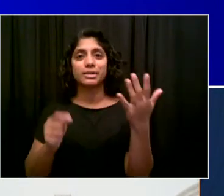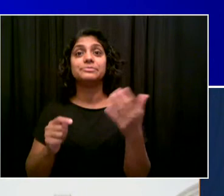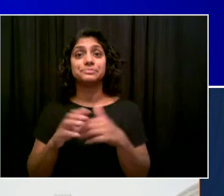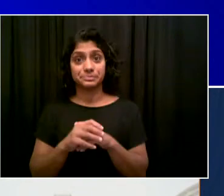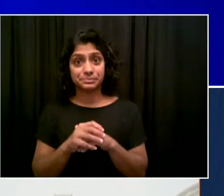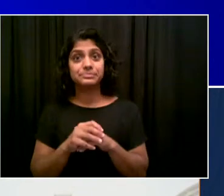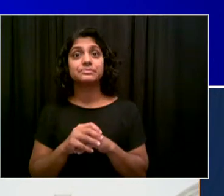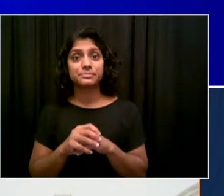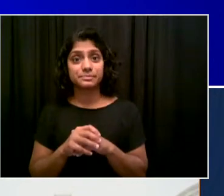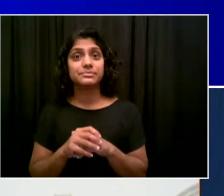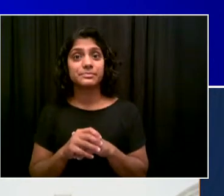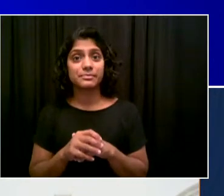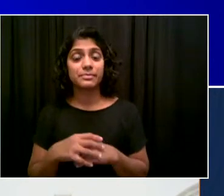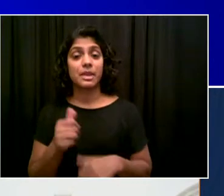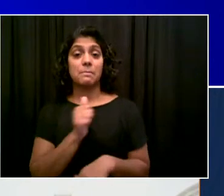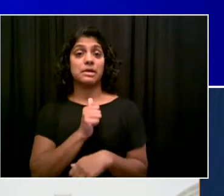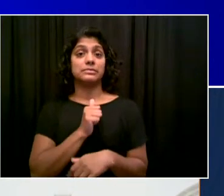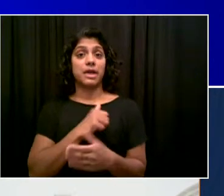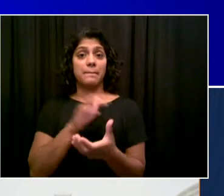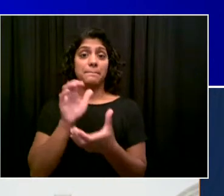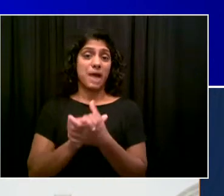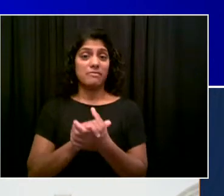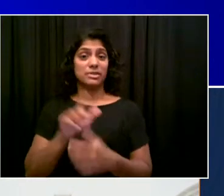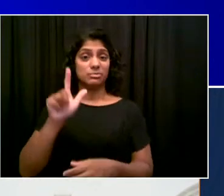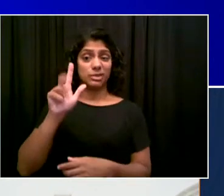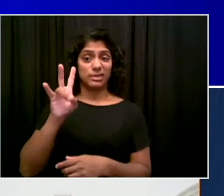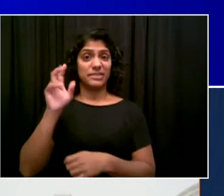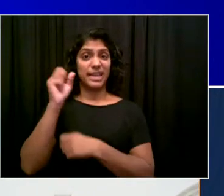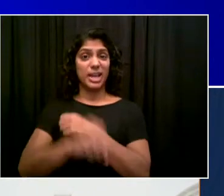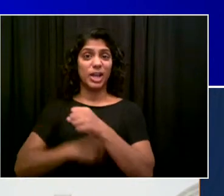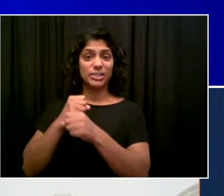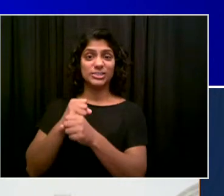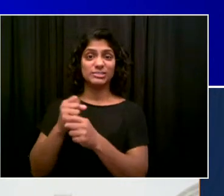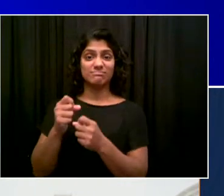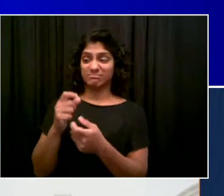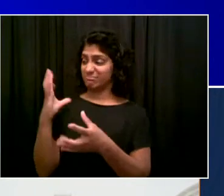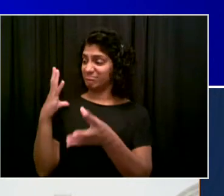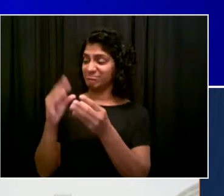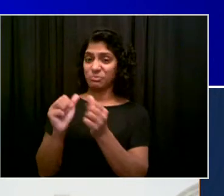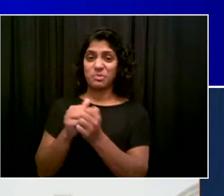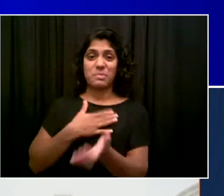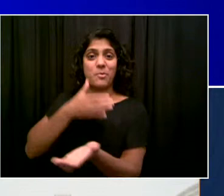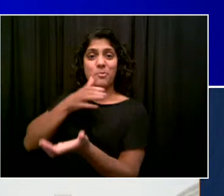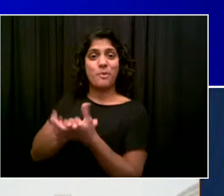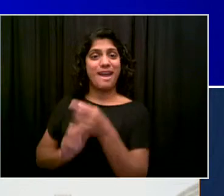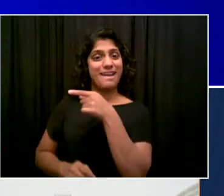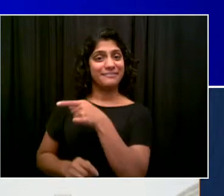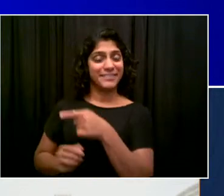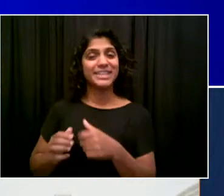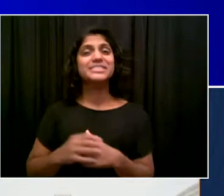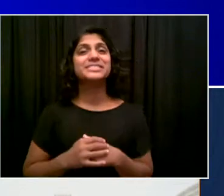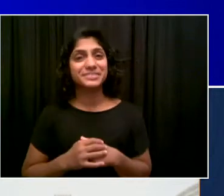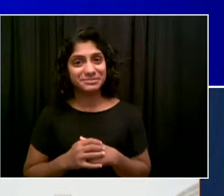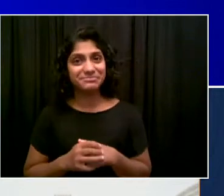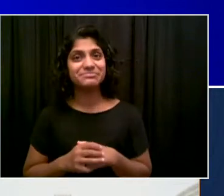27 YEARS AGO, IN